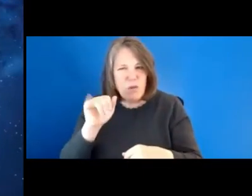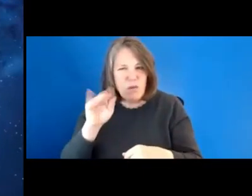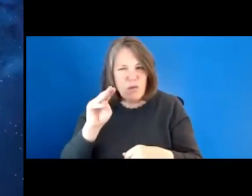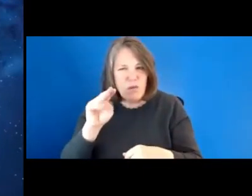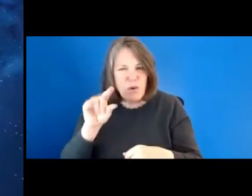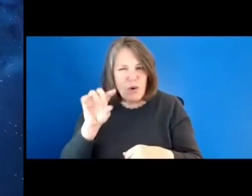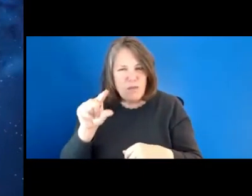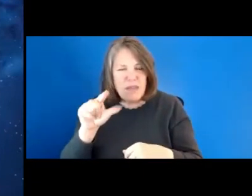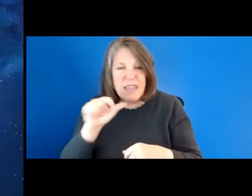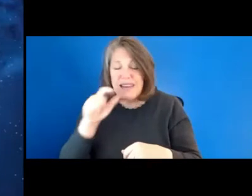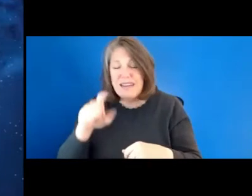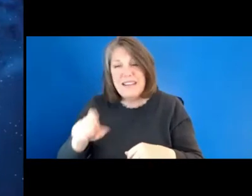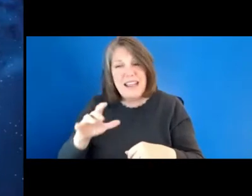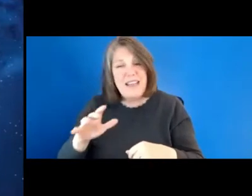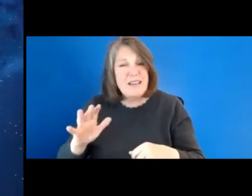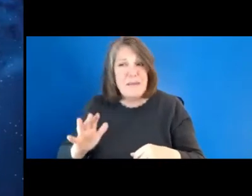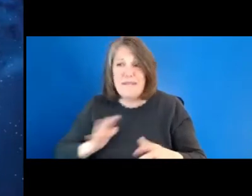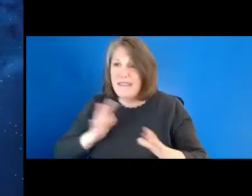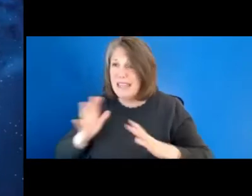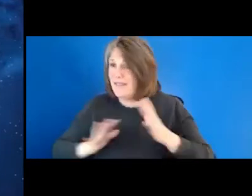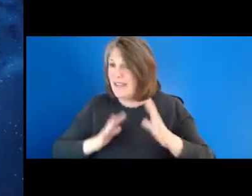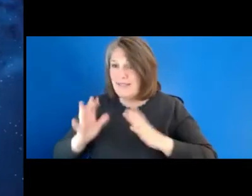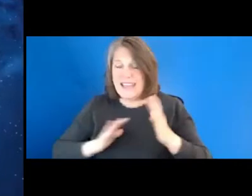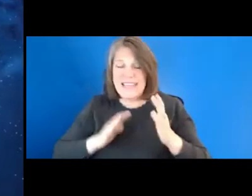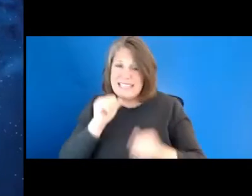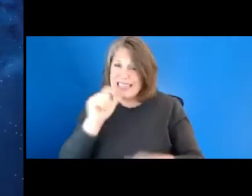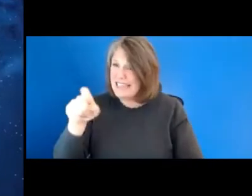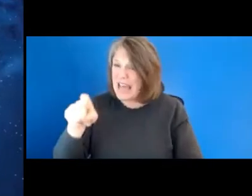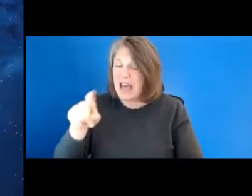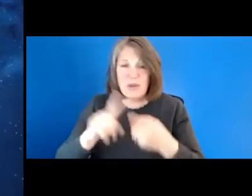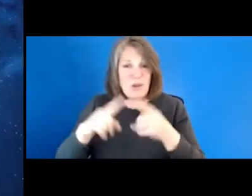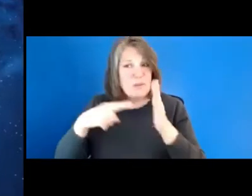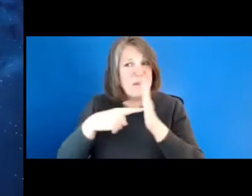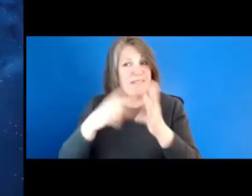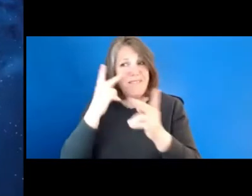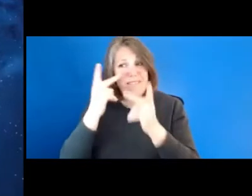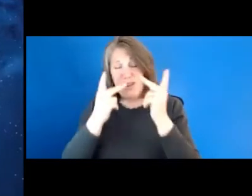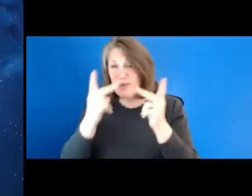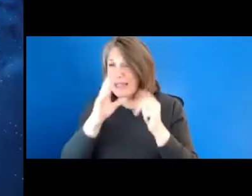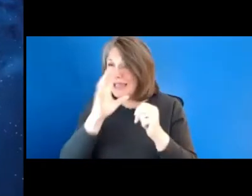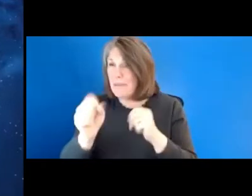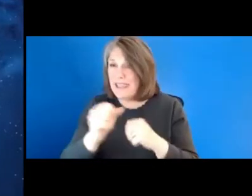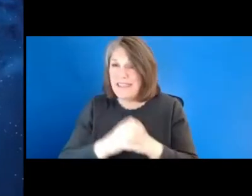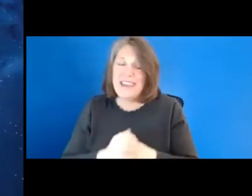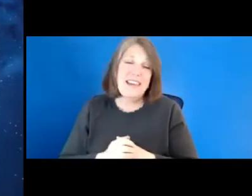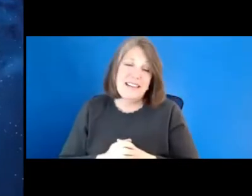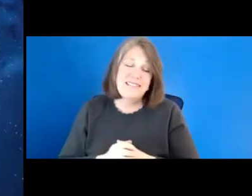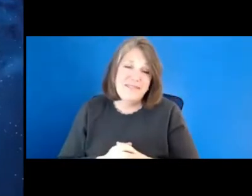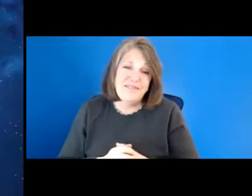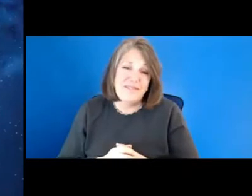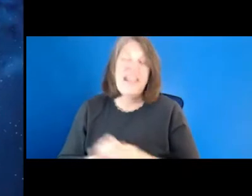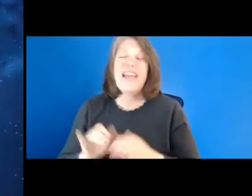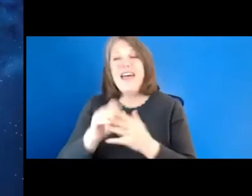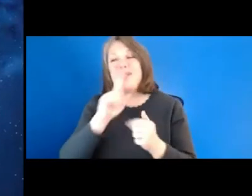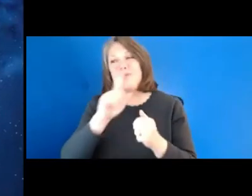to be fancy to be able to be visually appealing. 17:06:20 >> RICK PEDOLSKY: That's really cool.